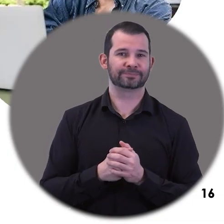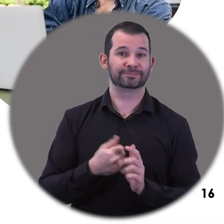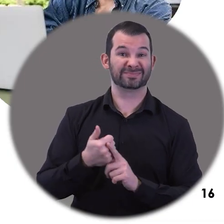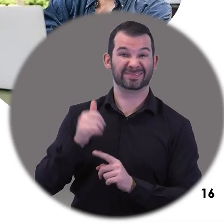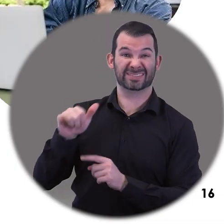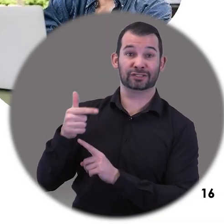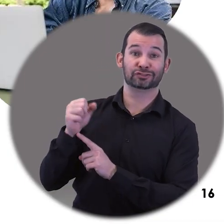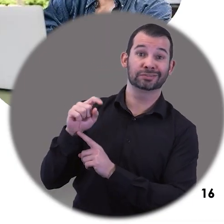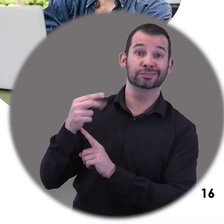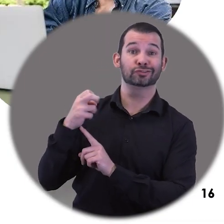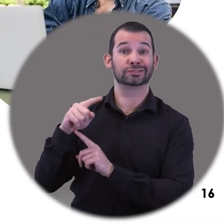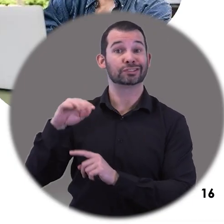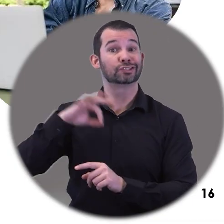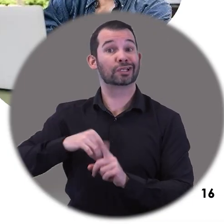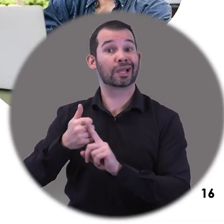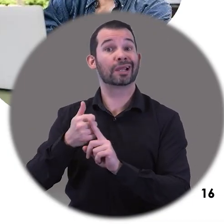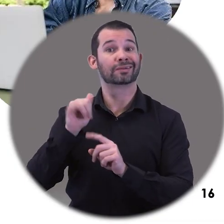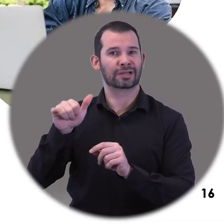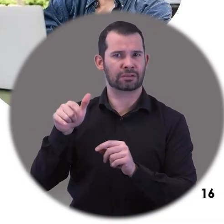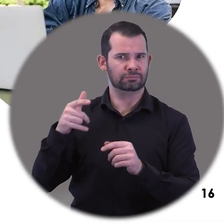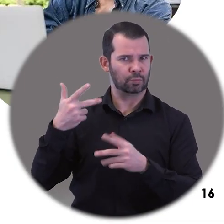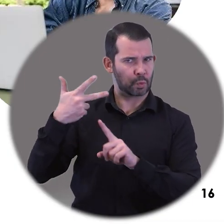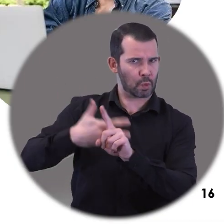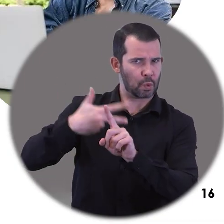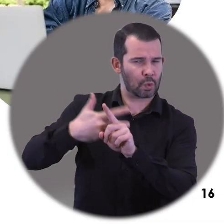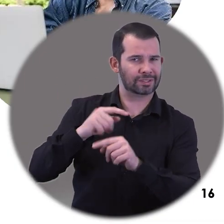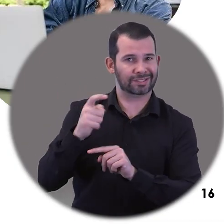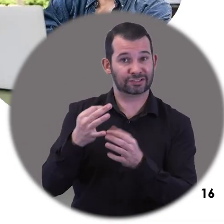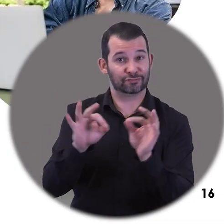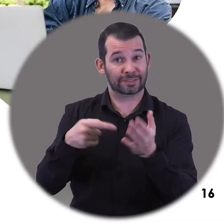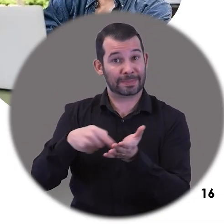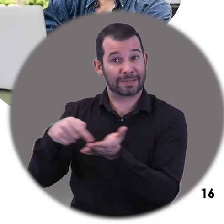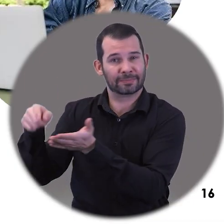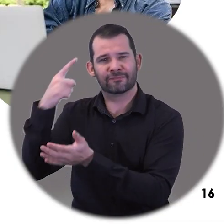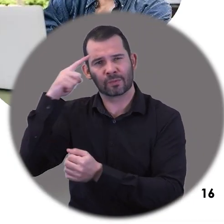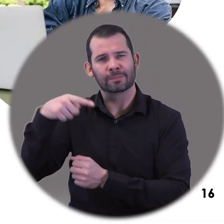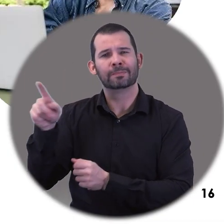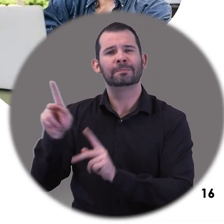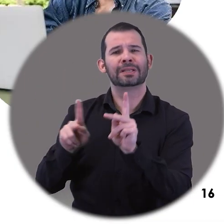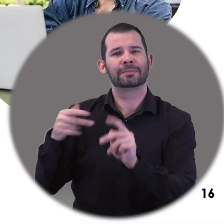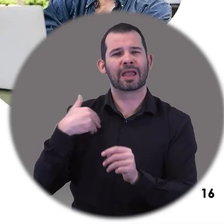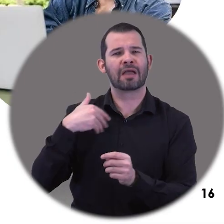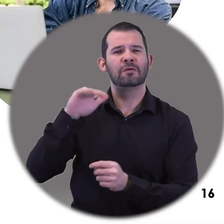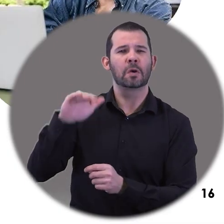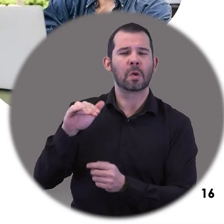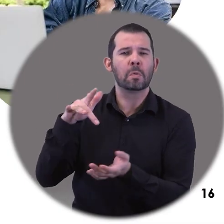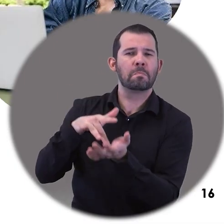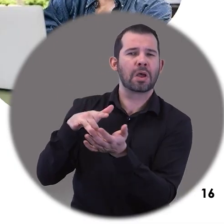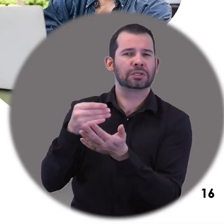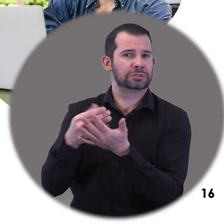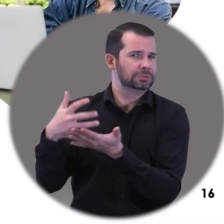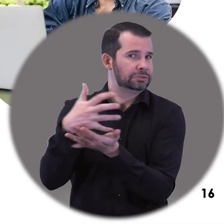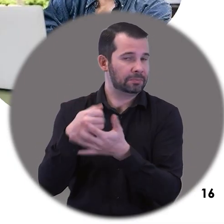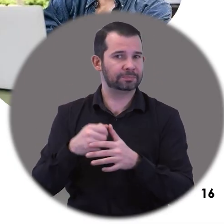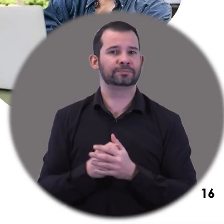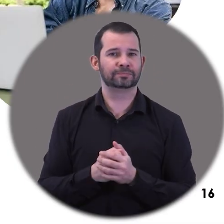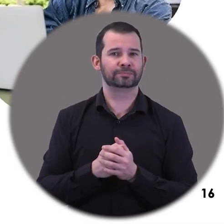The GST/HST credit is a quarterly tax-free payment for people with low and modest incomes.